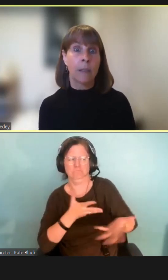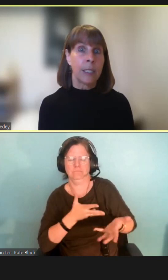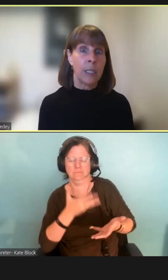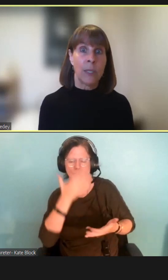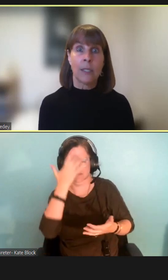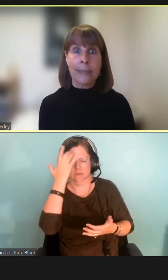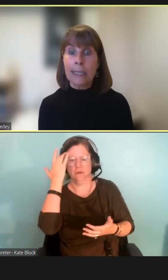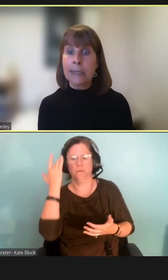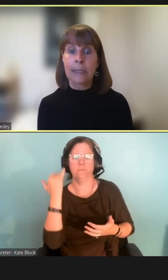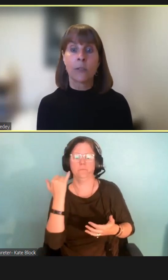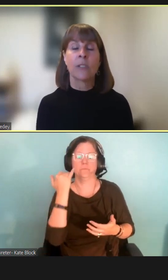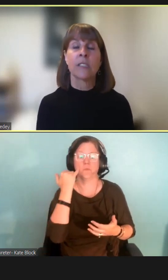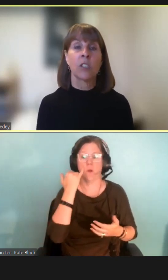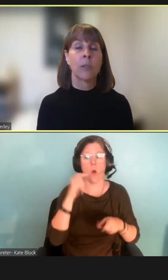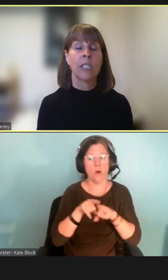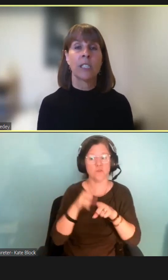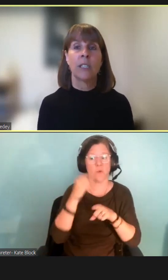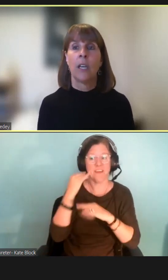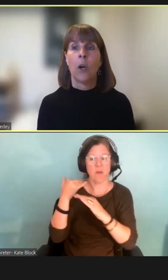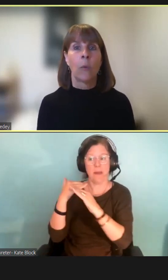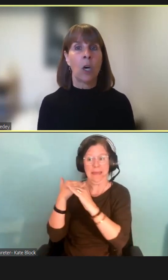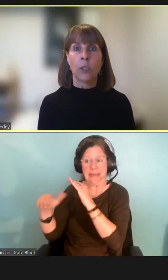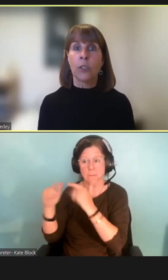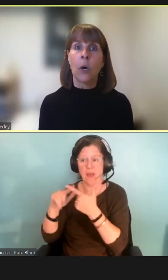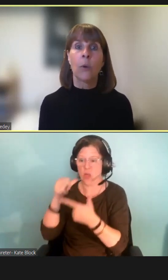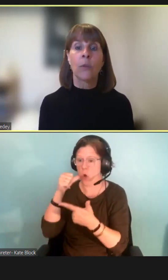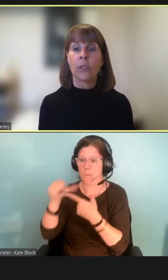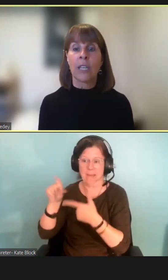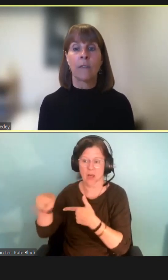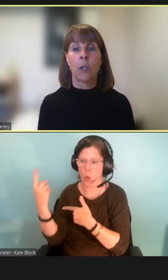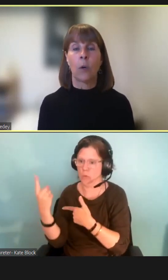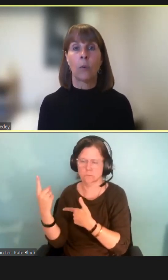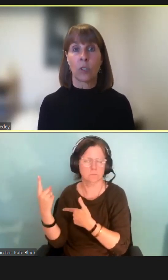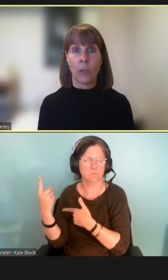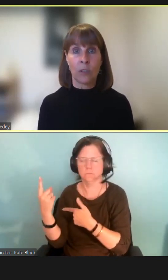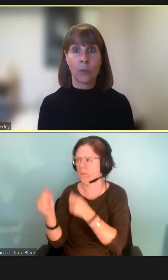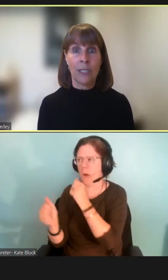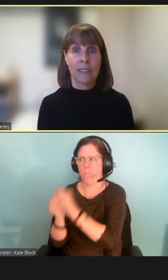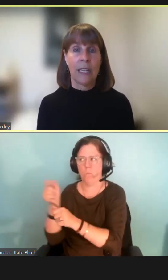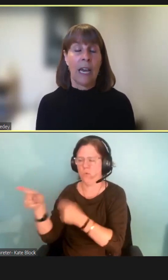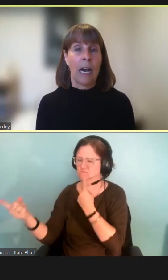email text sort of situation we all know those have low response rates um